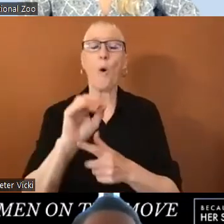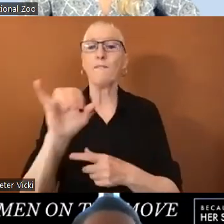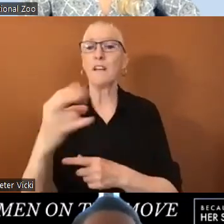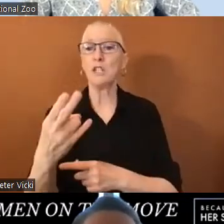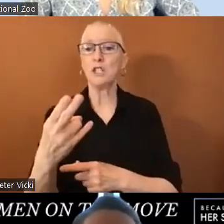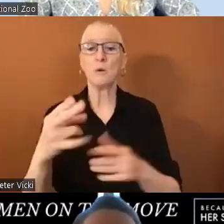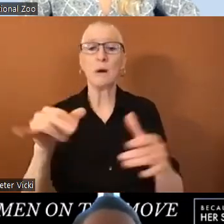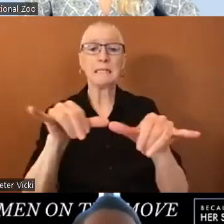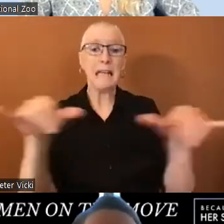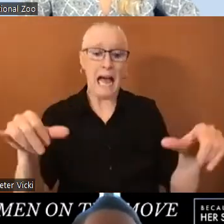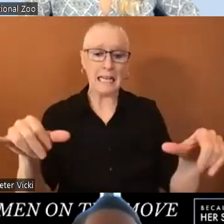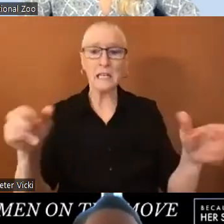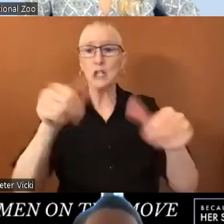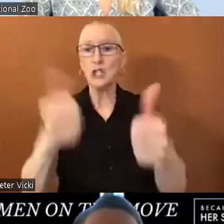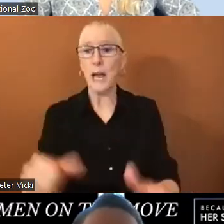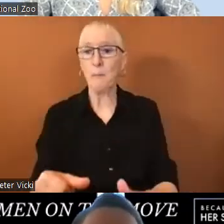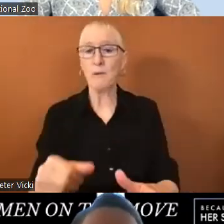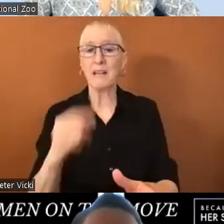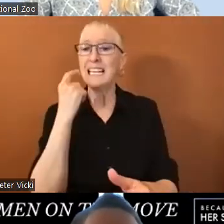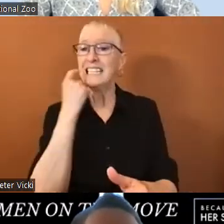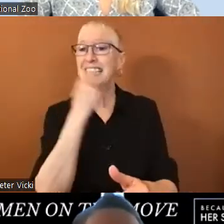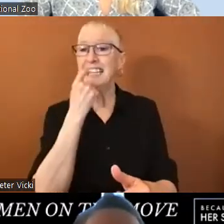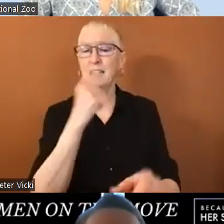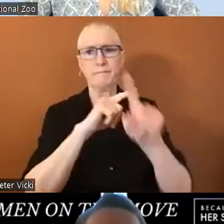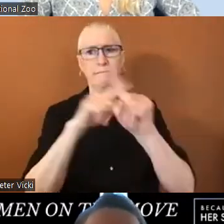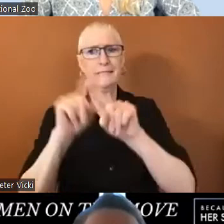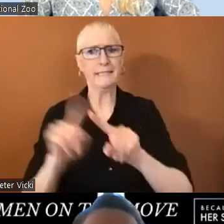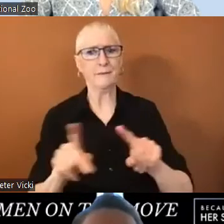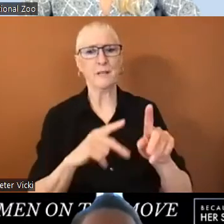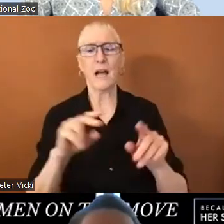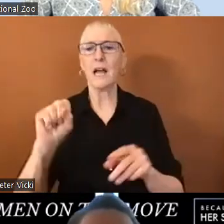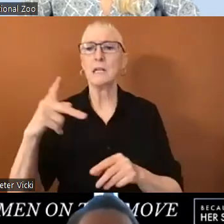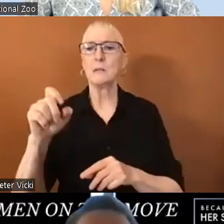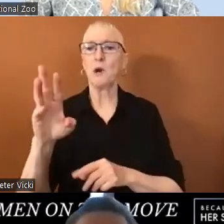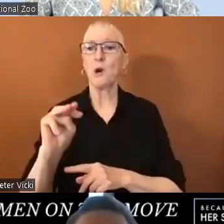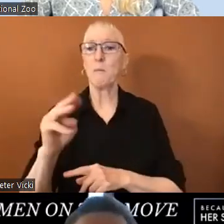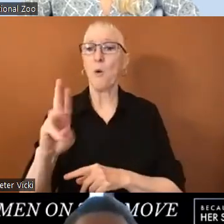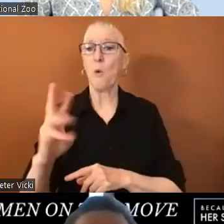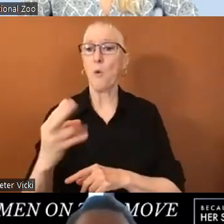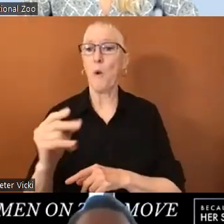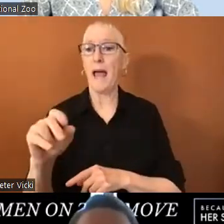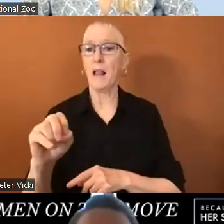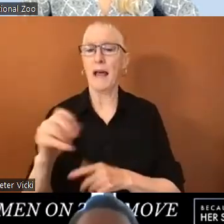shape of their teeth can be very different. For example a sperm whale which has much larger teeth